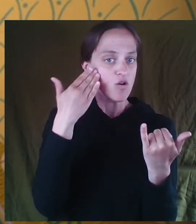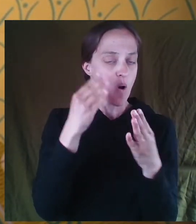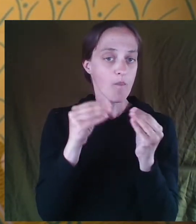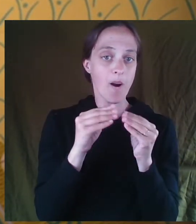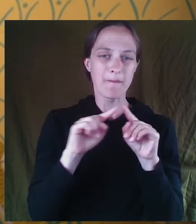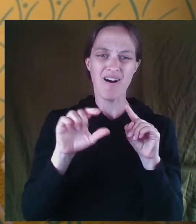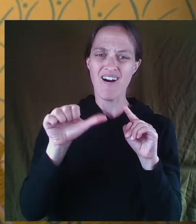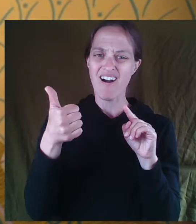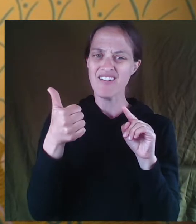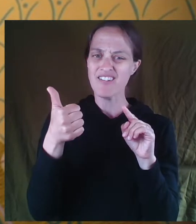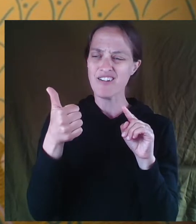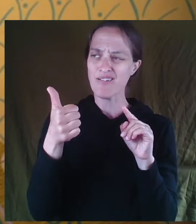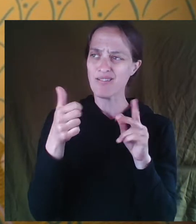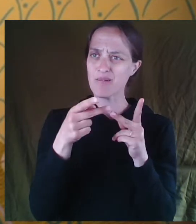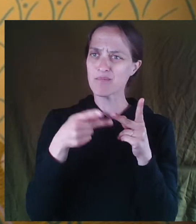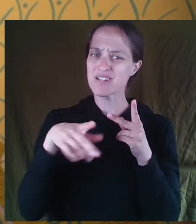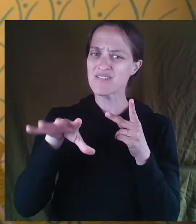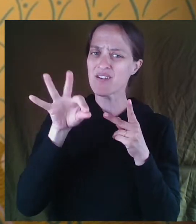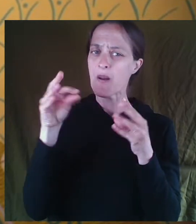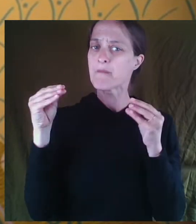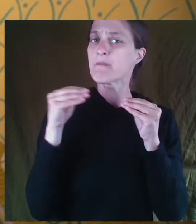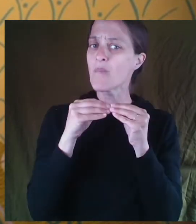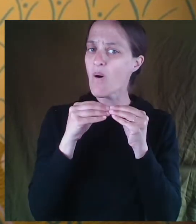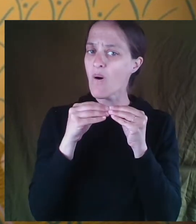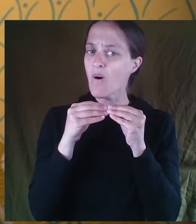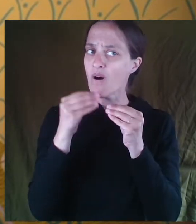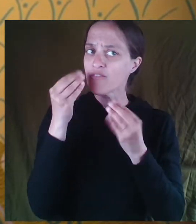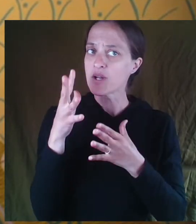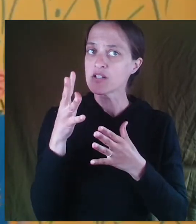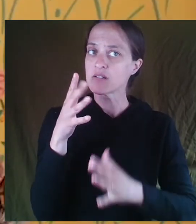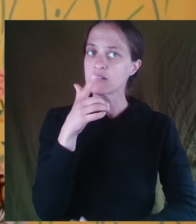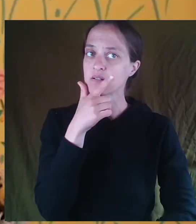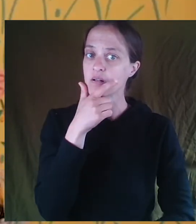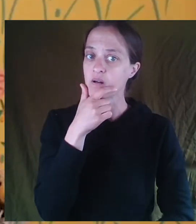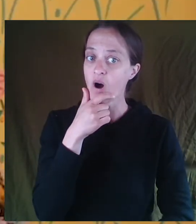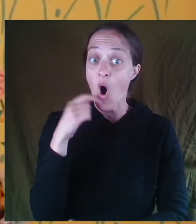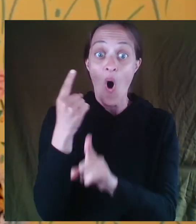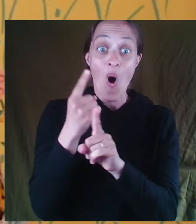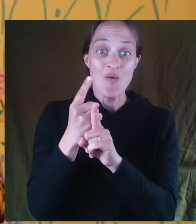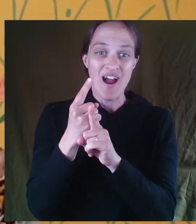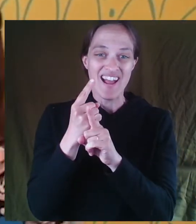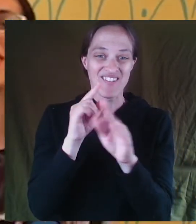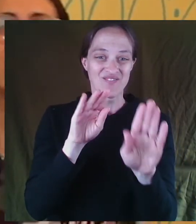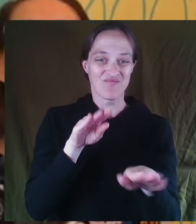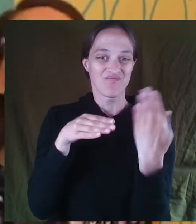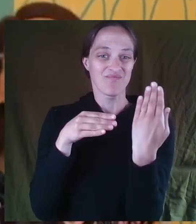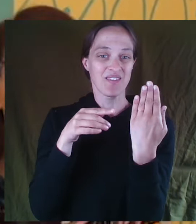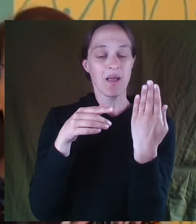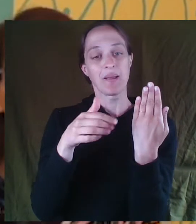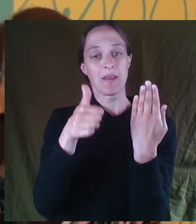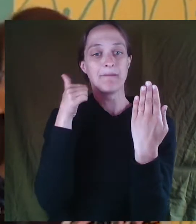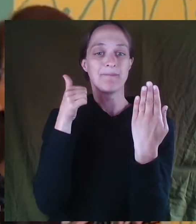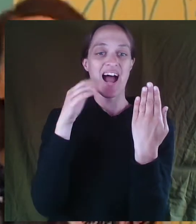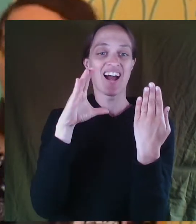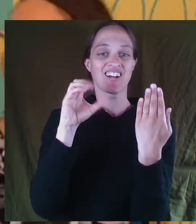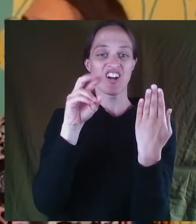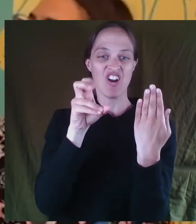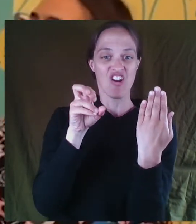to find out about the book. What could it be? Aha! The back cover of the book.